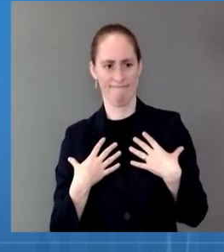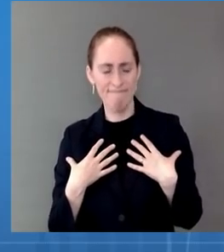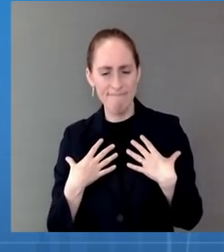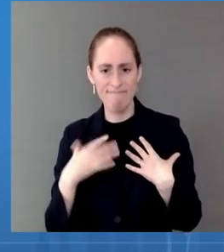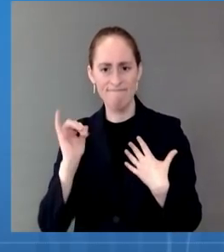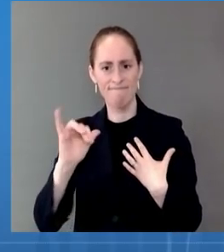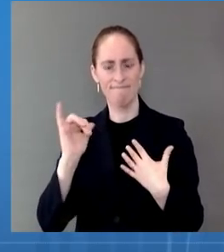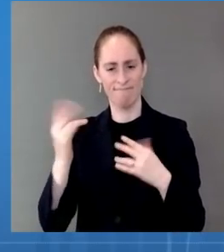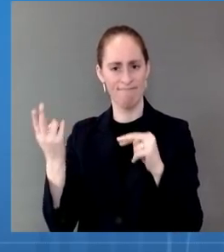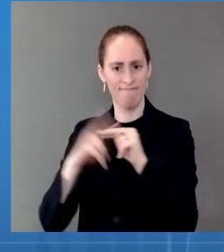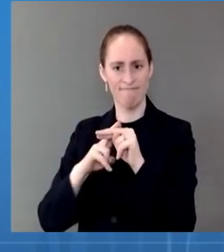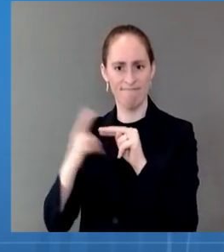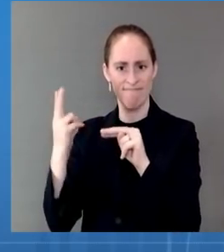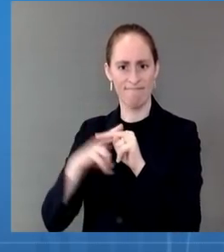including hospitalizations and deaths.